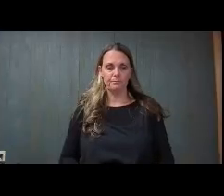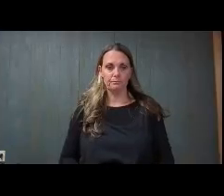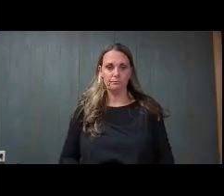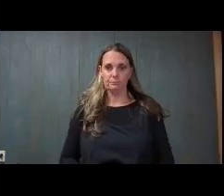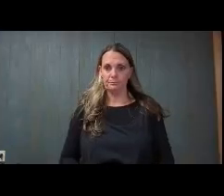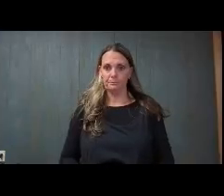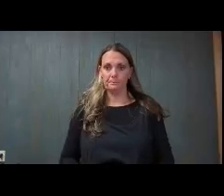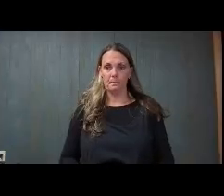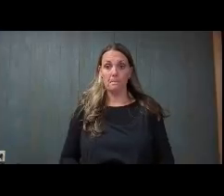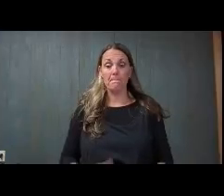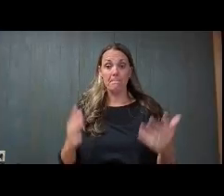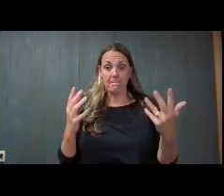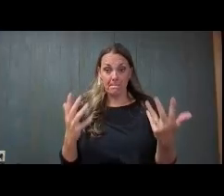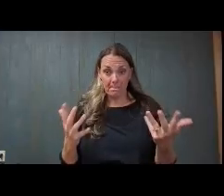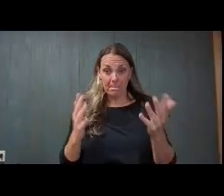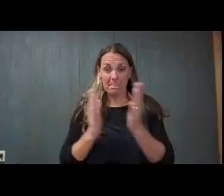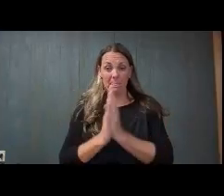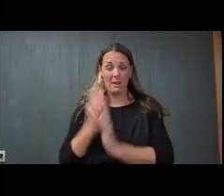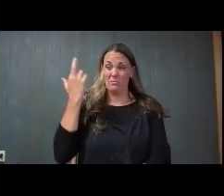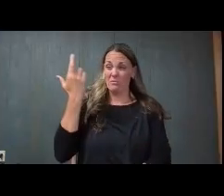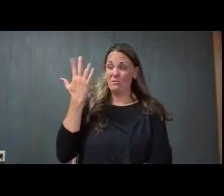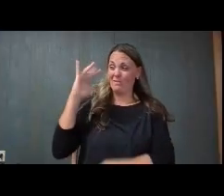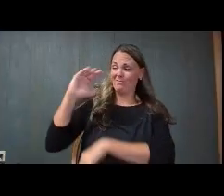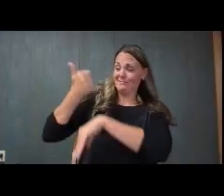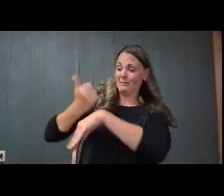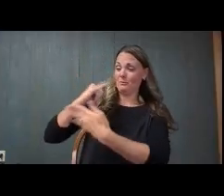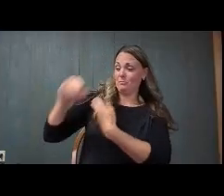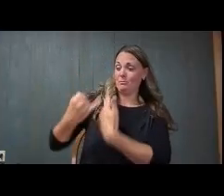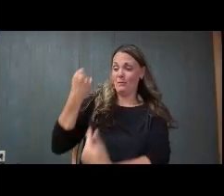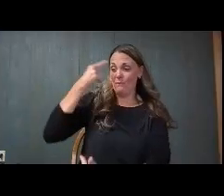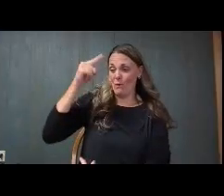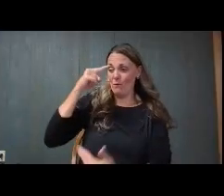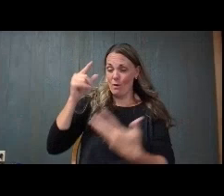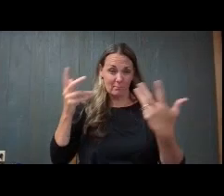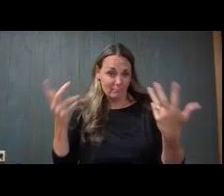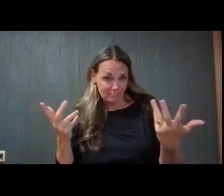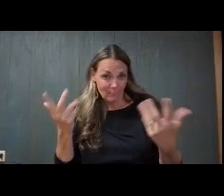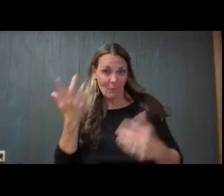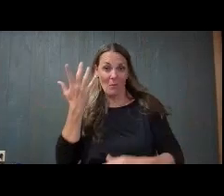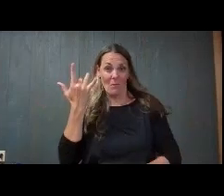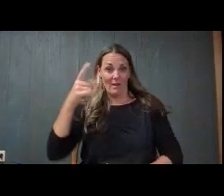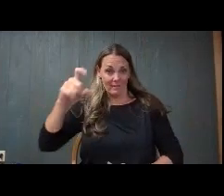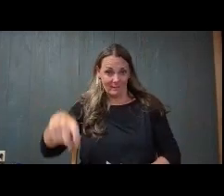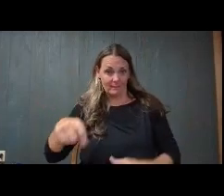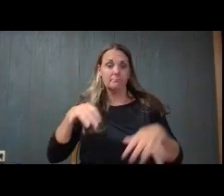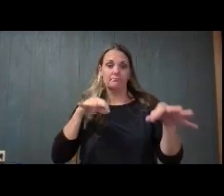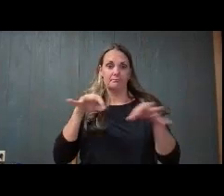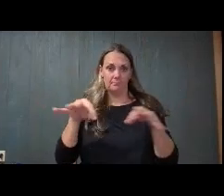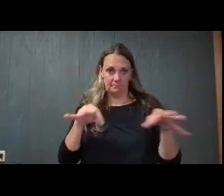So what's the purpose of establishment projects? Why is there a need for the purpose of establishment